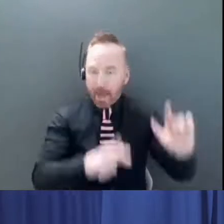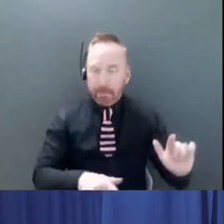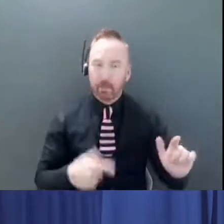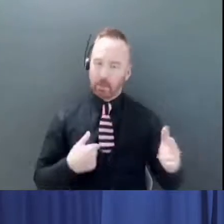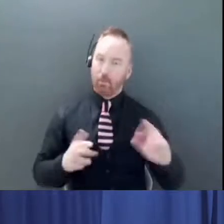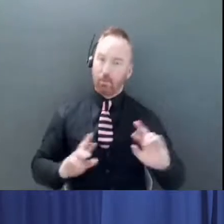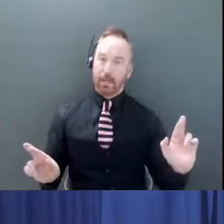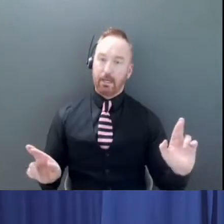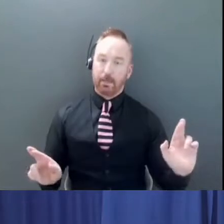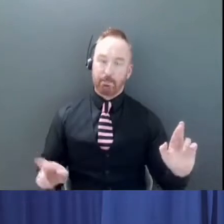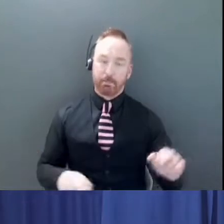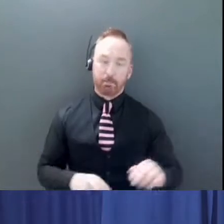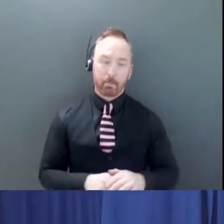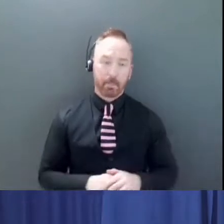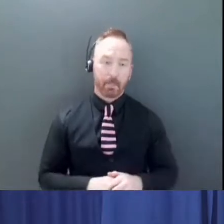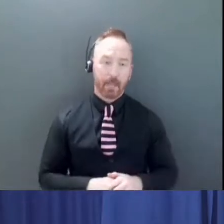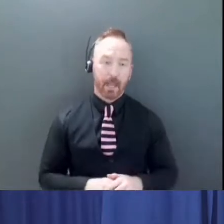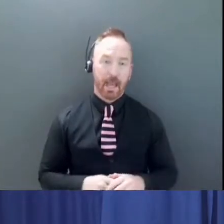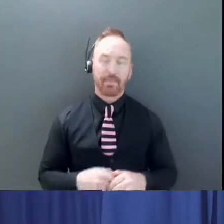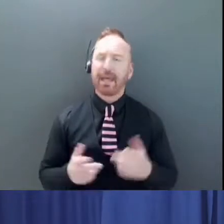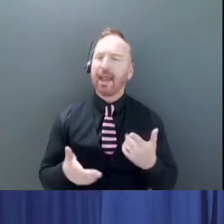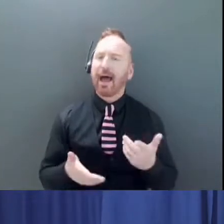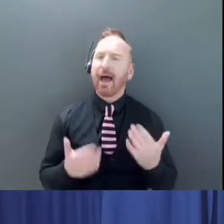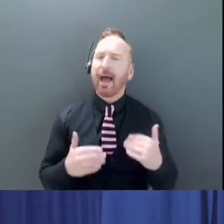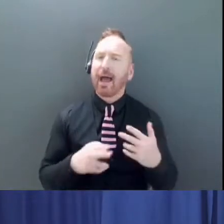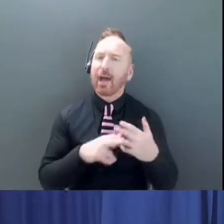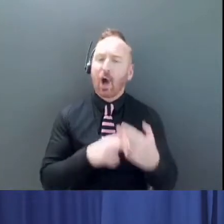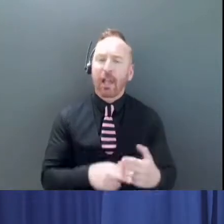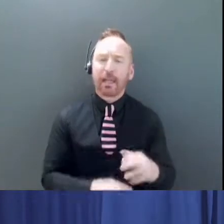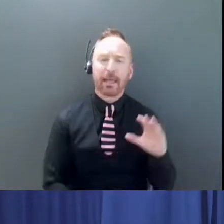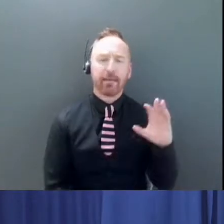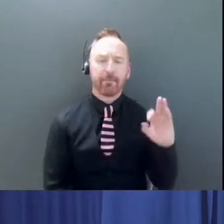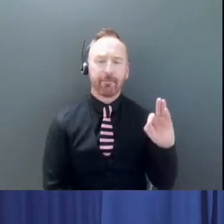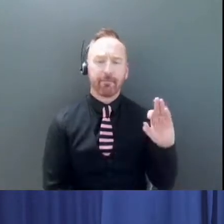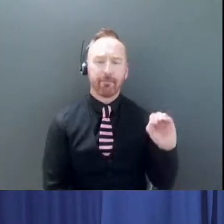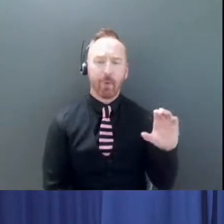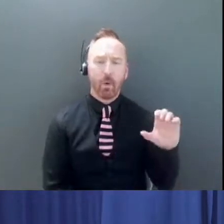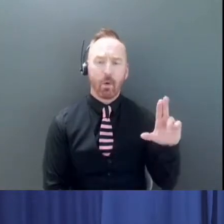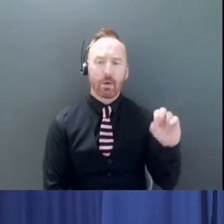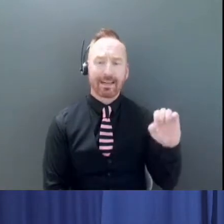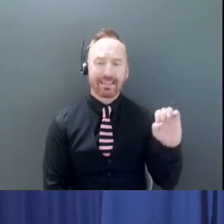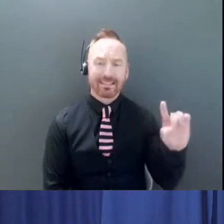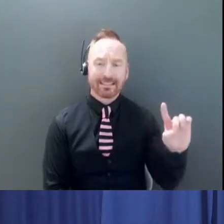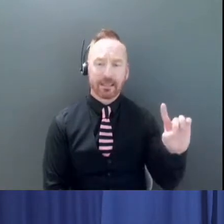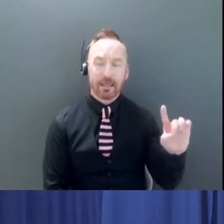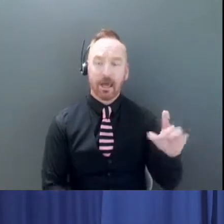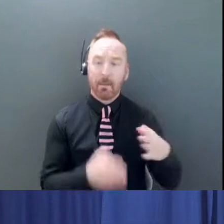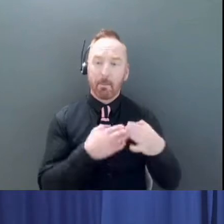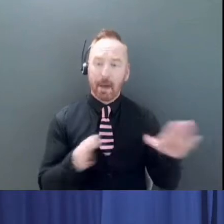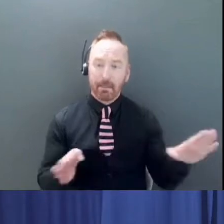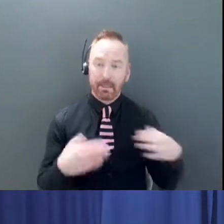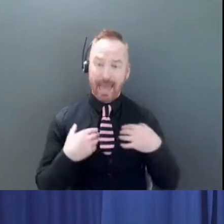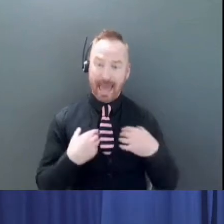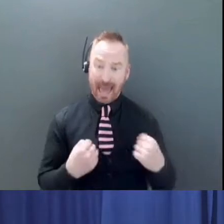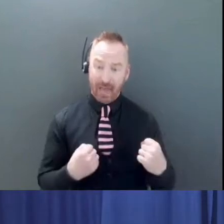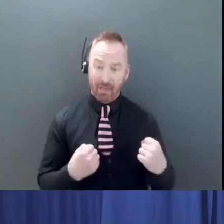So as we move away from these broad over ager -- overarching